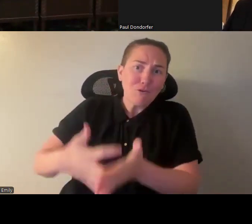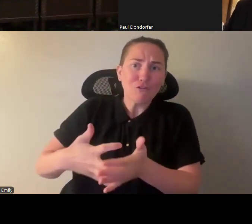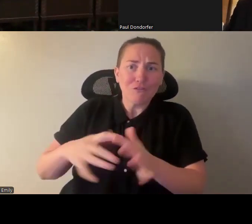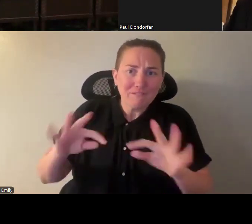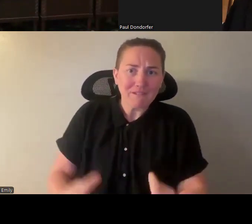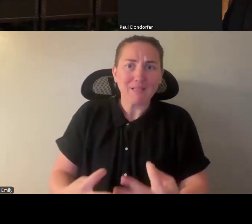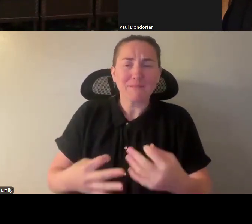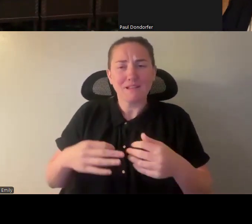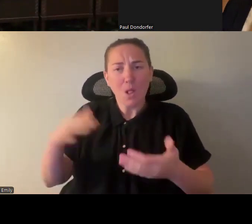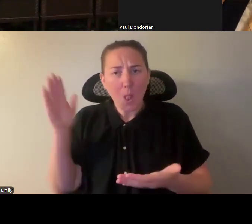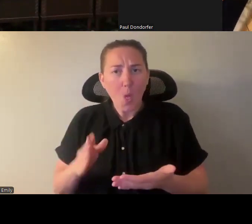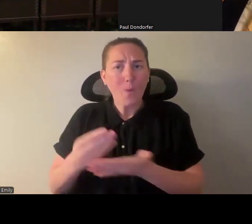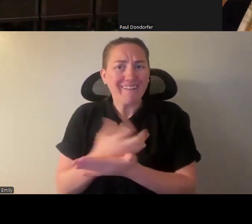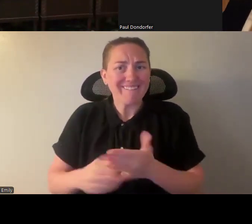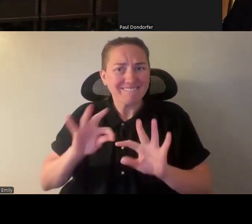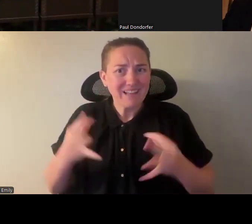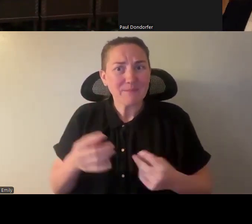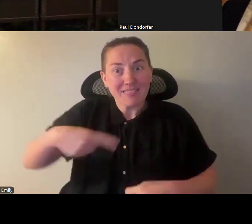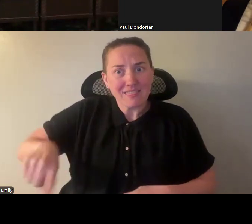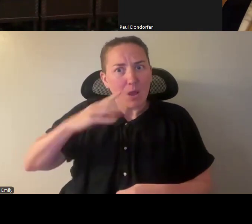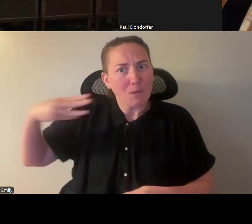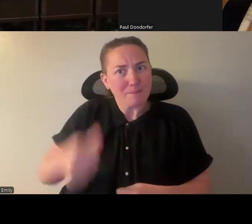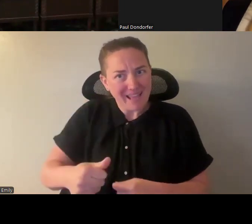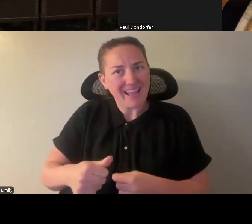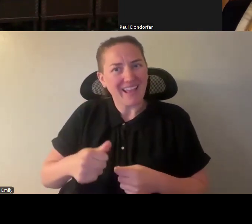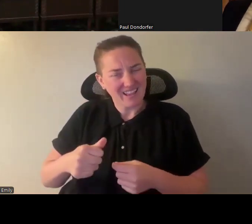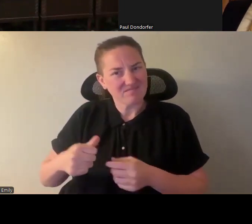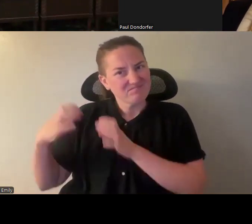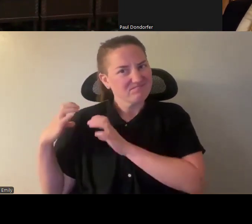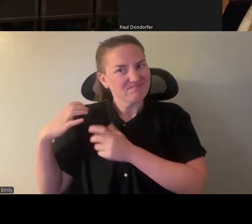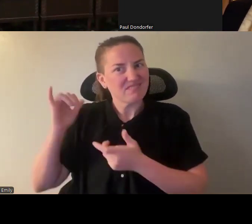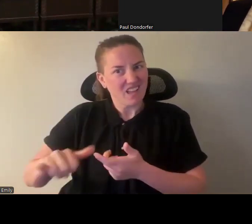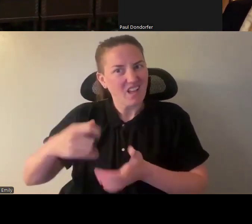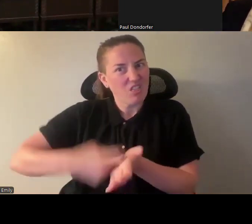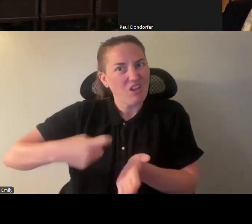most lowincome families and they're the ones who pay the brunt of of these costs to stay in touch